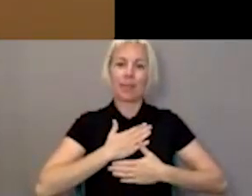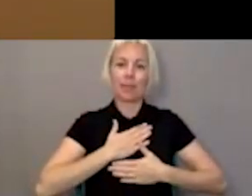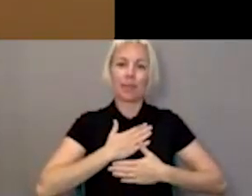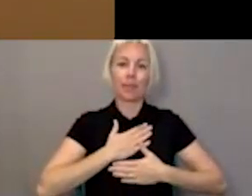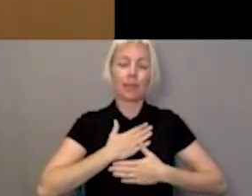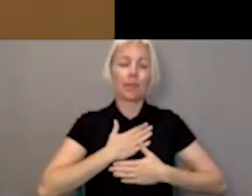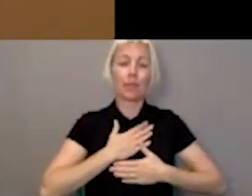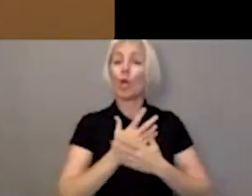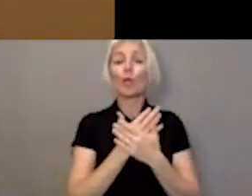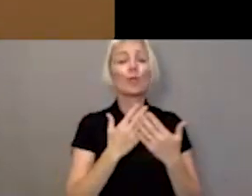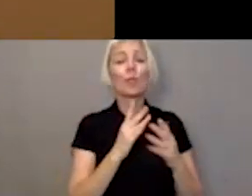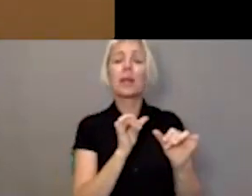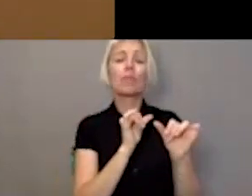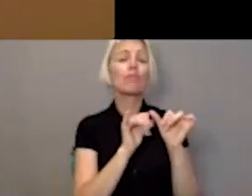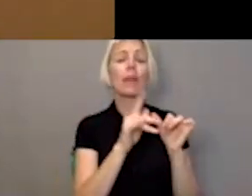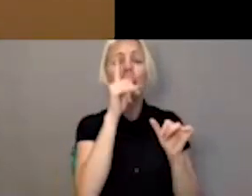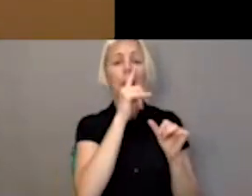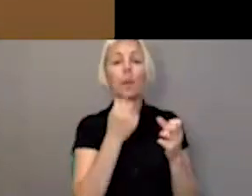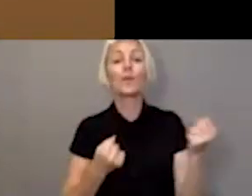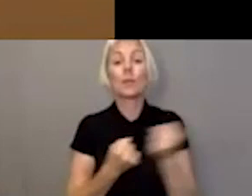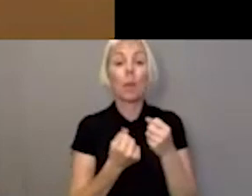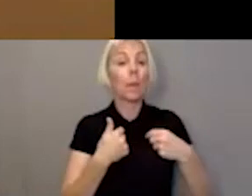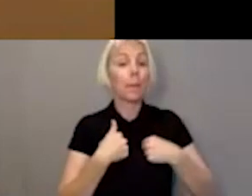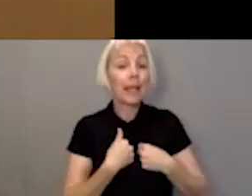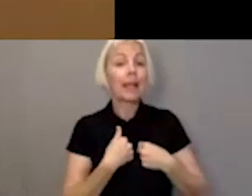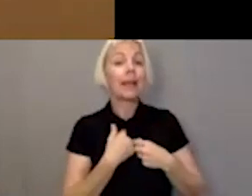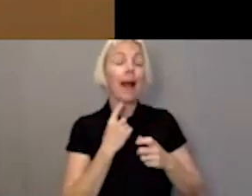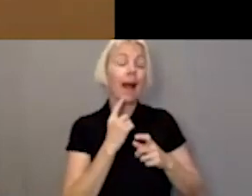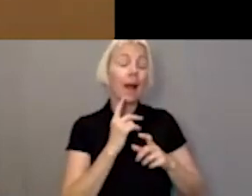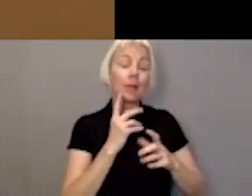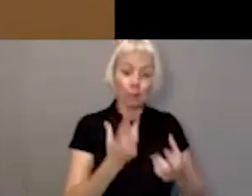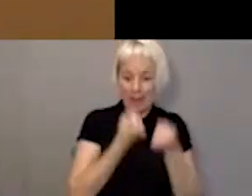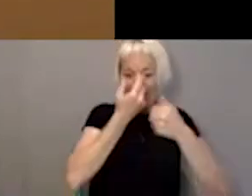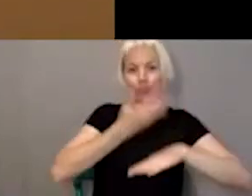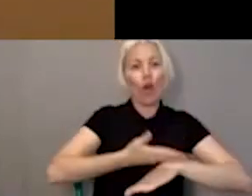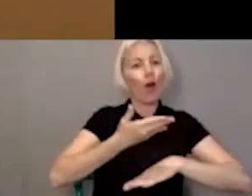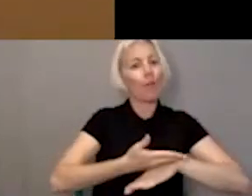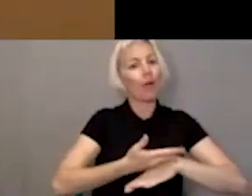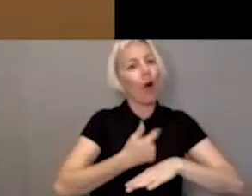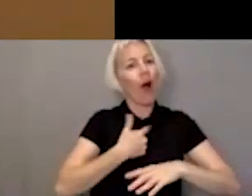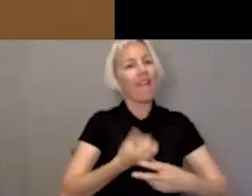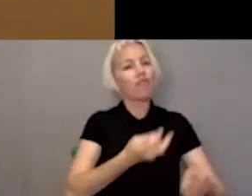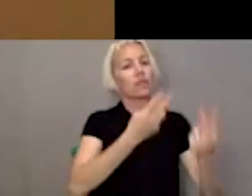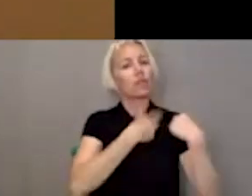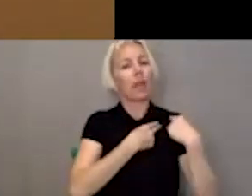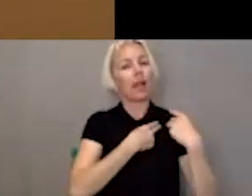point, that I see it as a duty really to give back, and because I want so much for our community